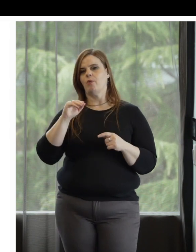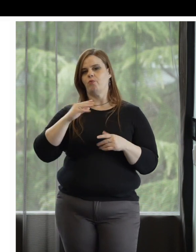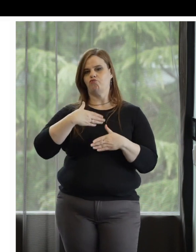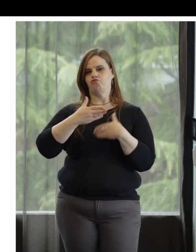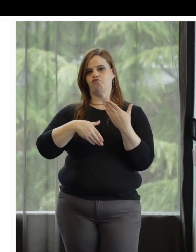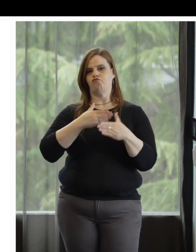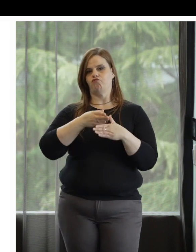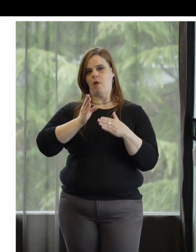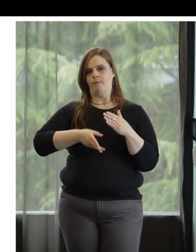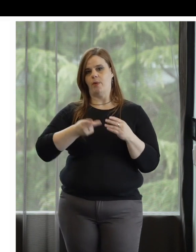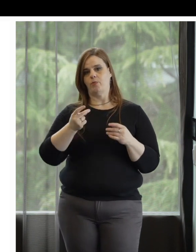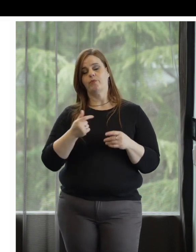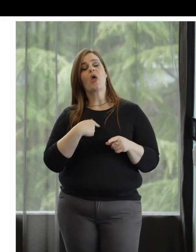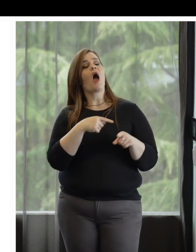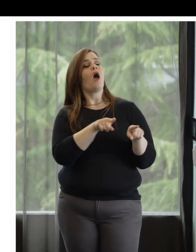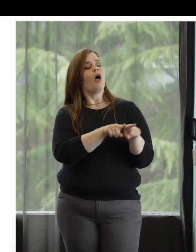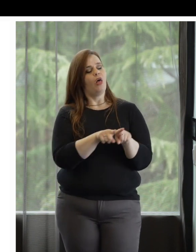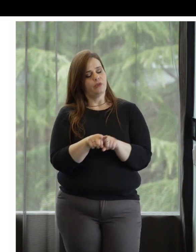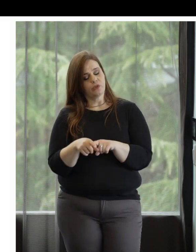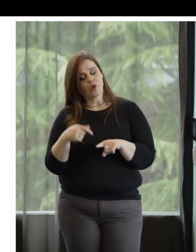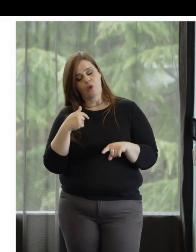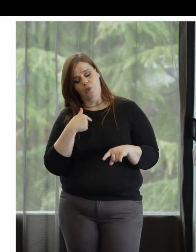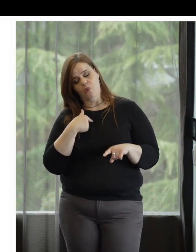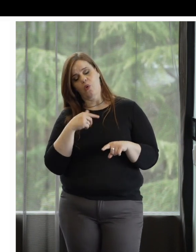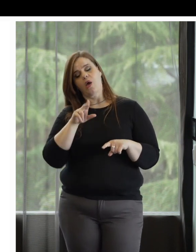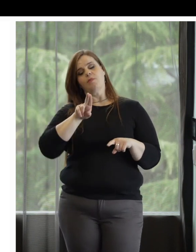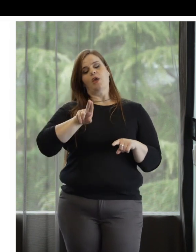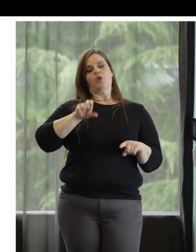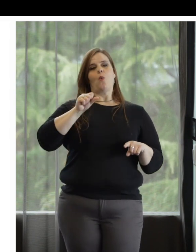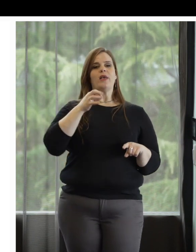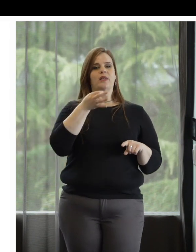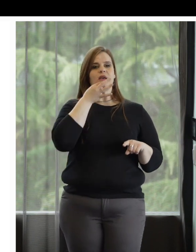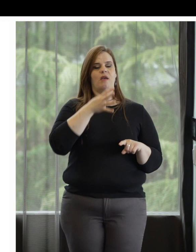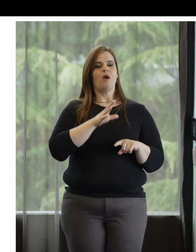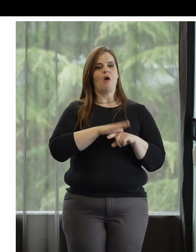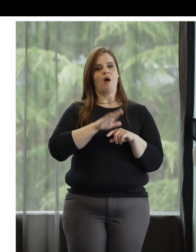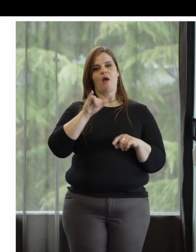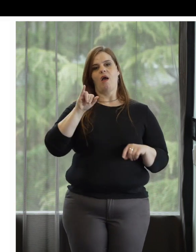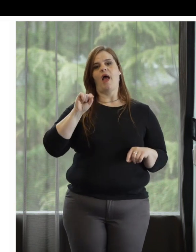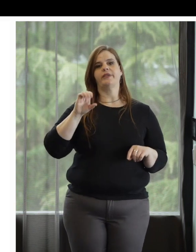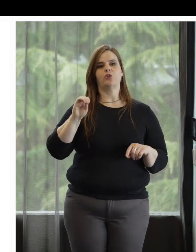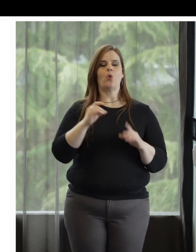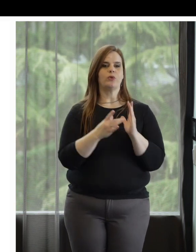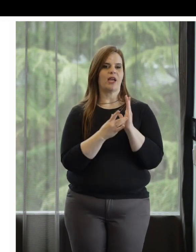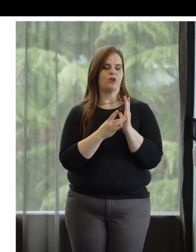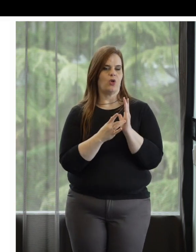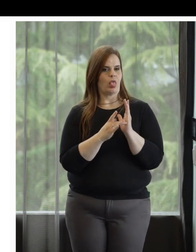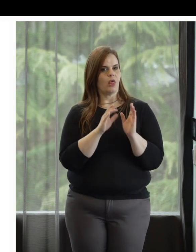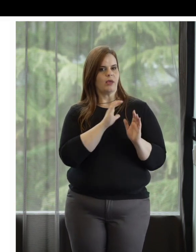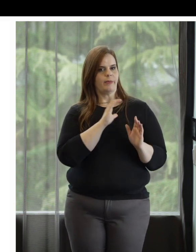. I also am a US expert on I S O technical committees.